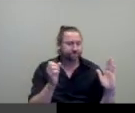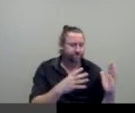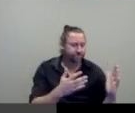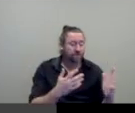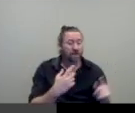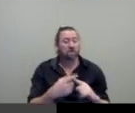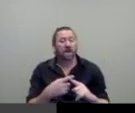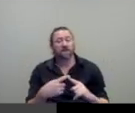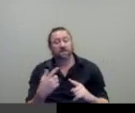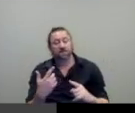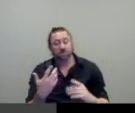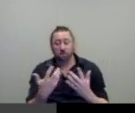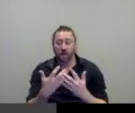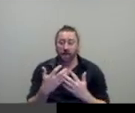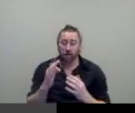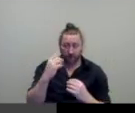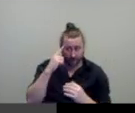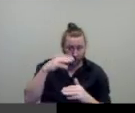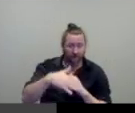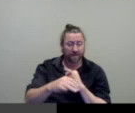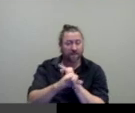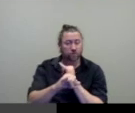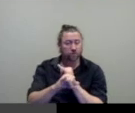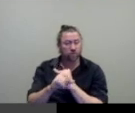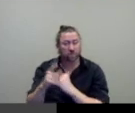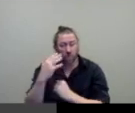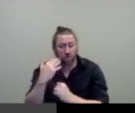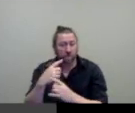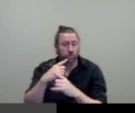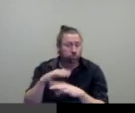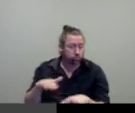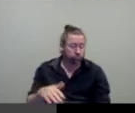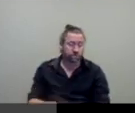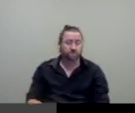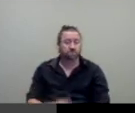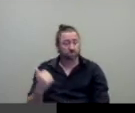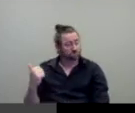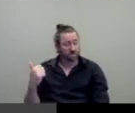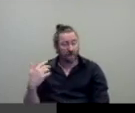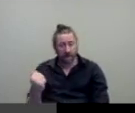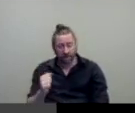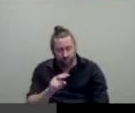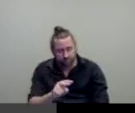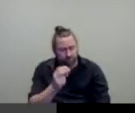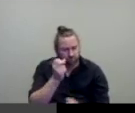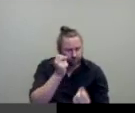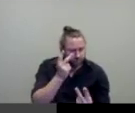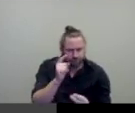and children she explains that she's attracted to places and objects where there's some kind of gap